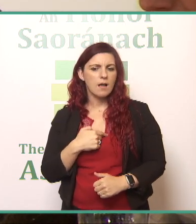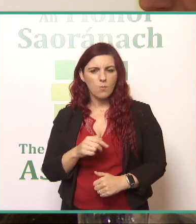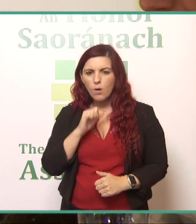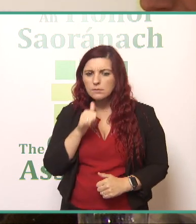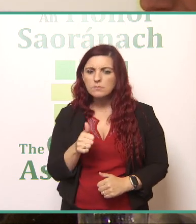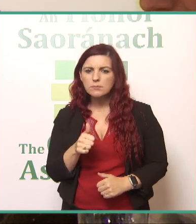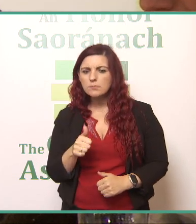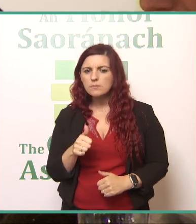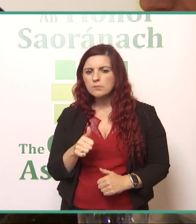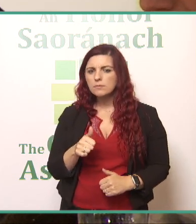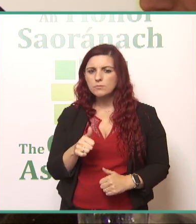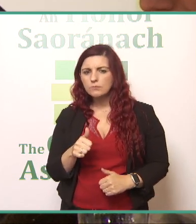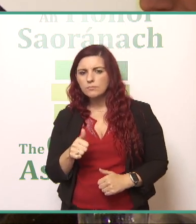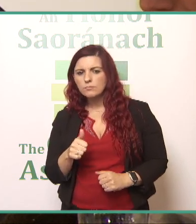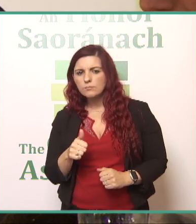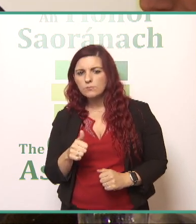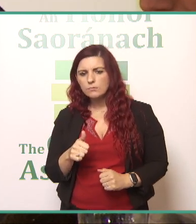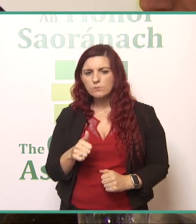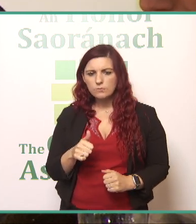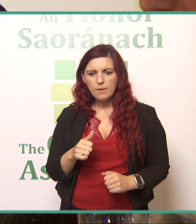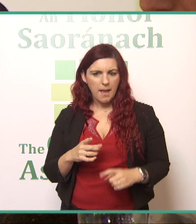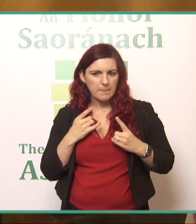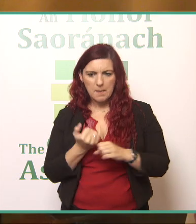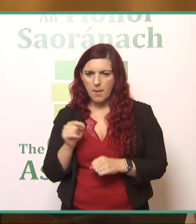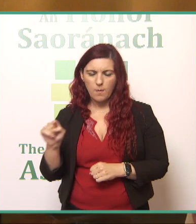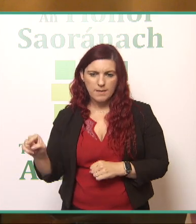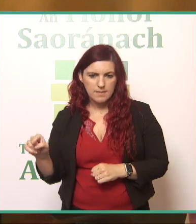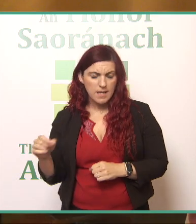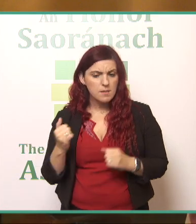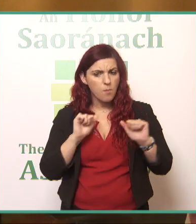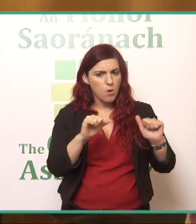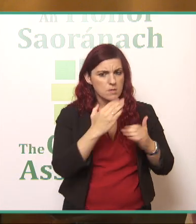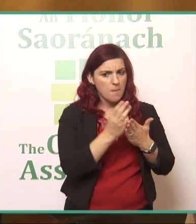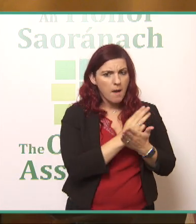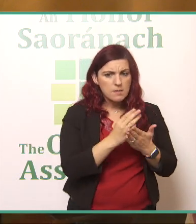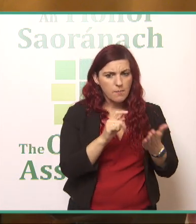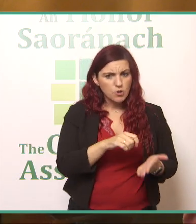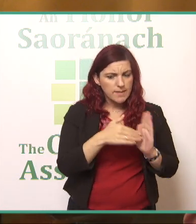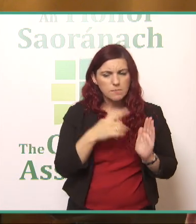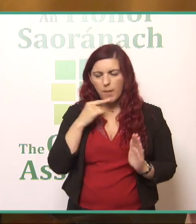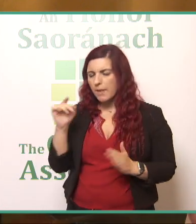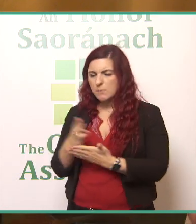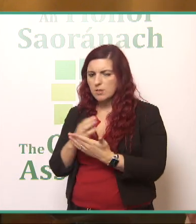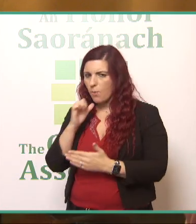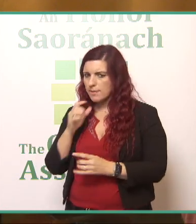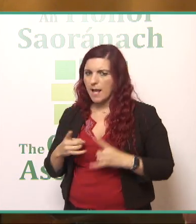was happy with the budget but in this area I was not happy um I said before the problem is retrofit